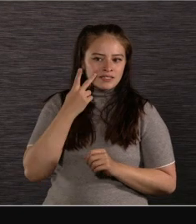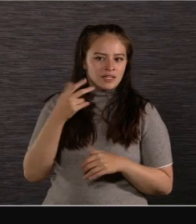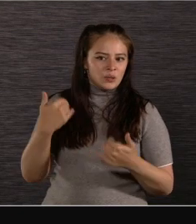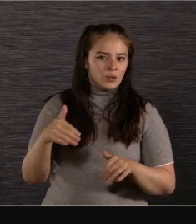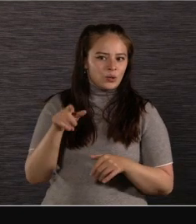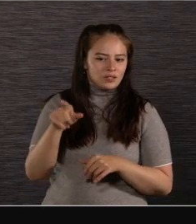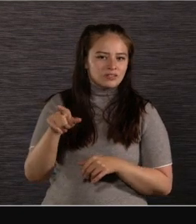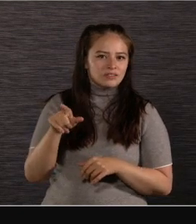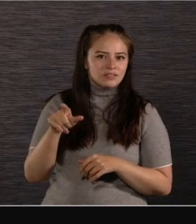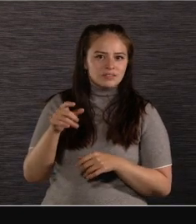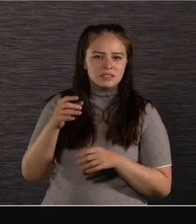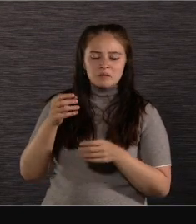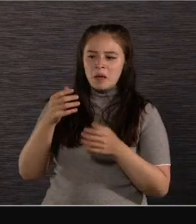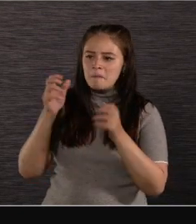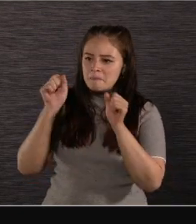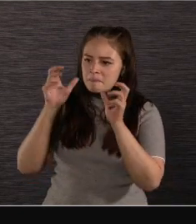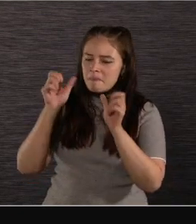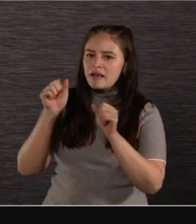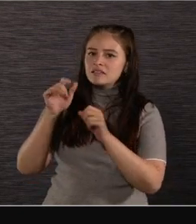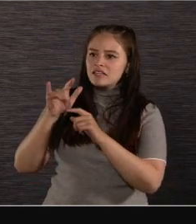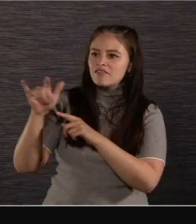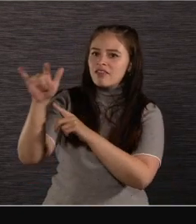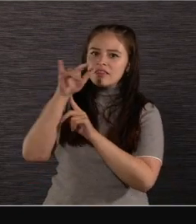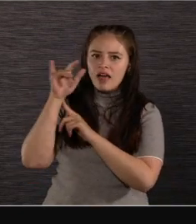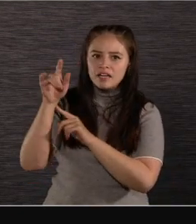yet I can use heavier and more powerful lighting equipment.